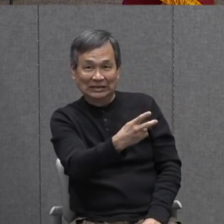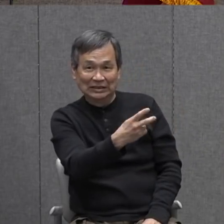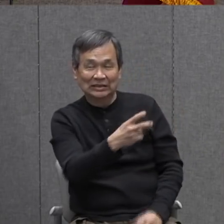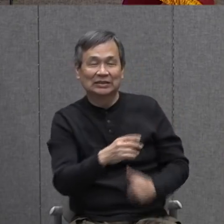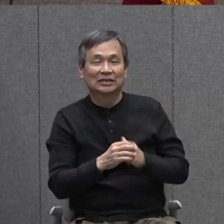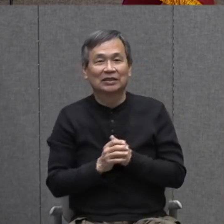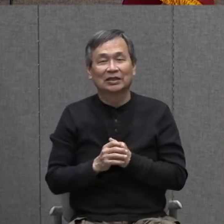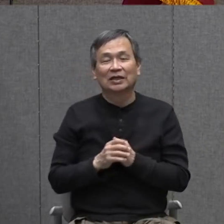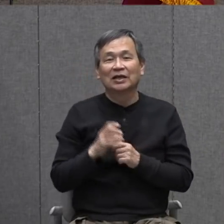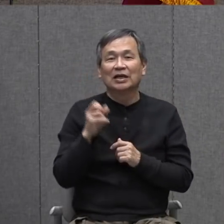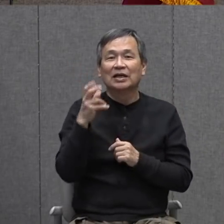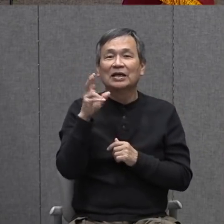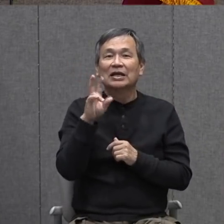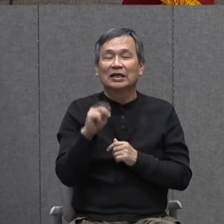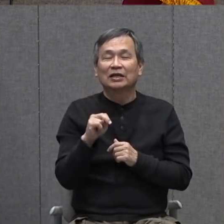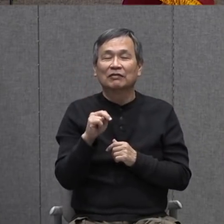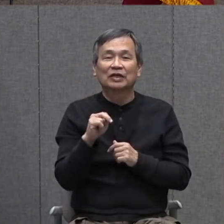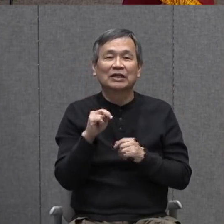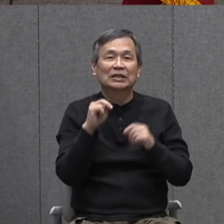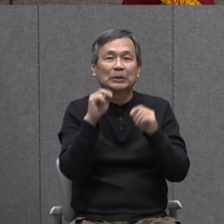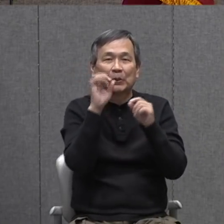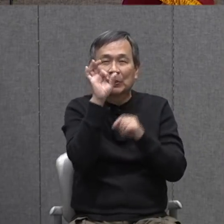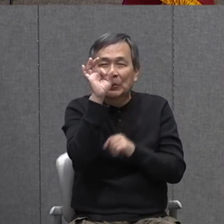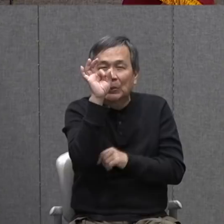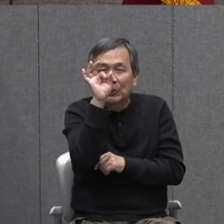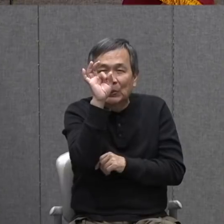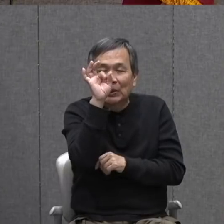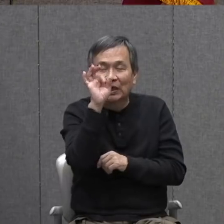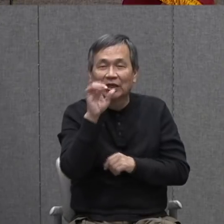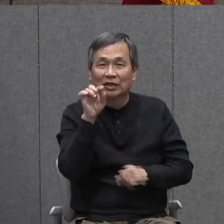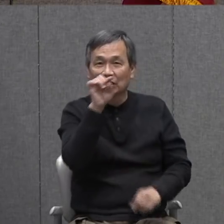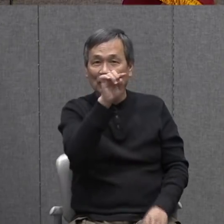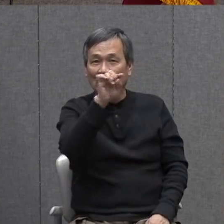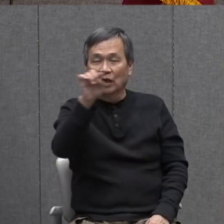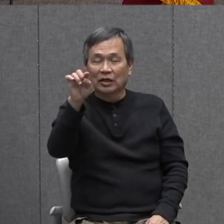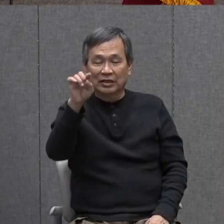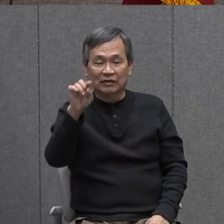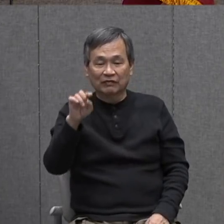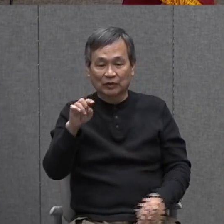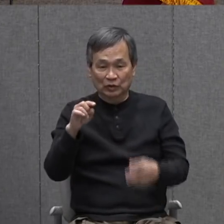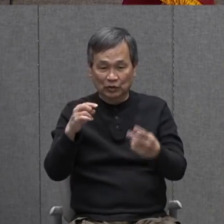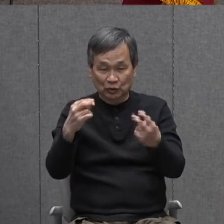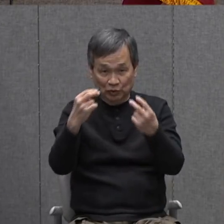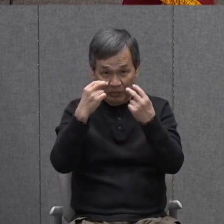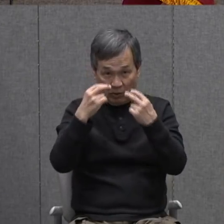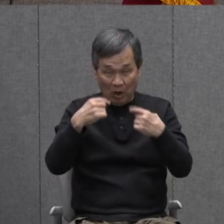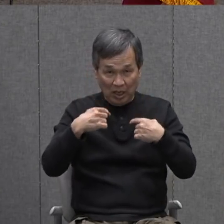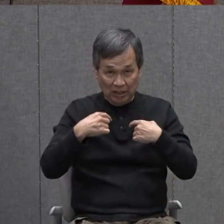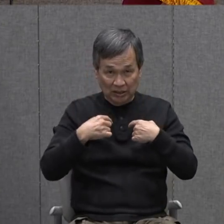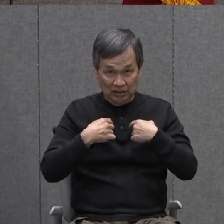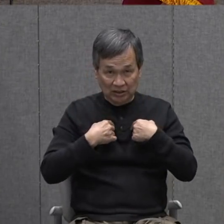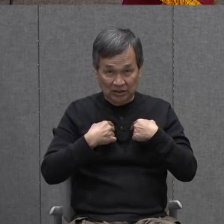using tiny little circles. Now if you tuned in earlier to the Zentangle lesson